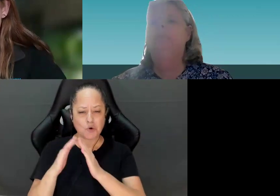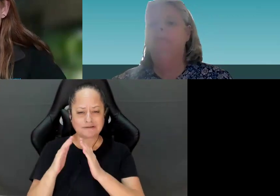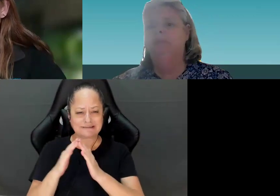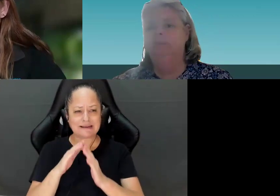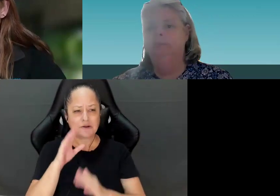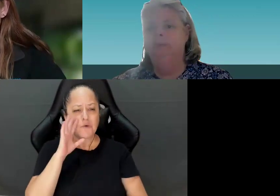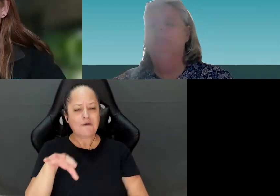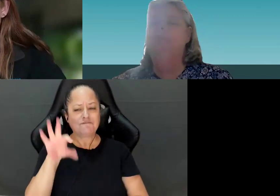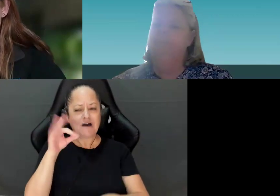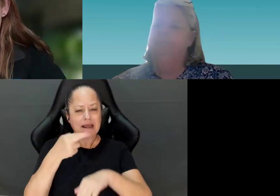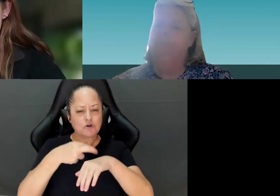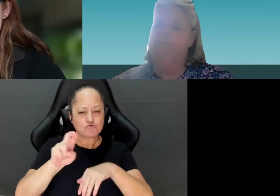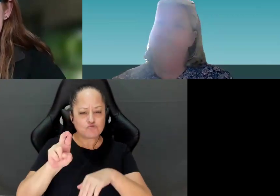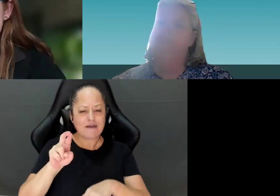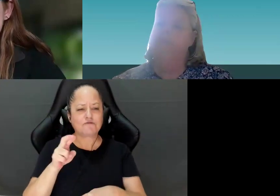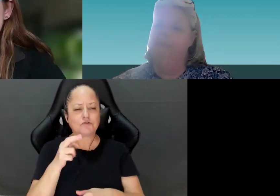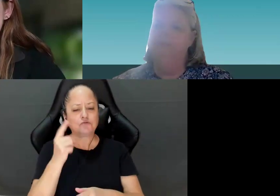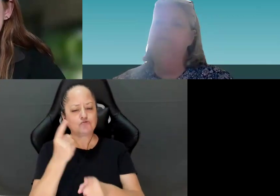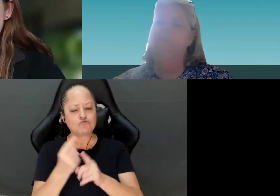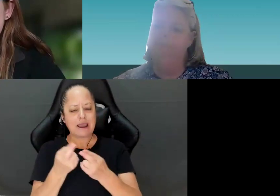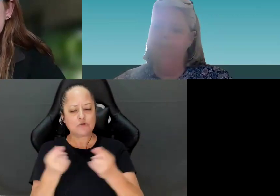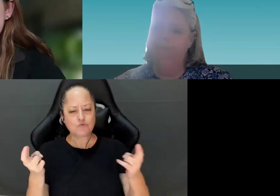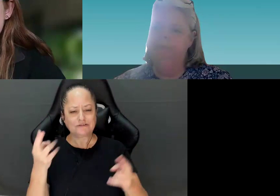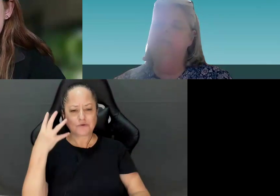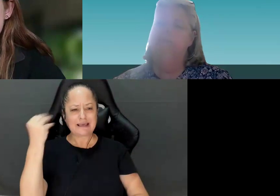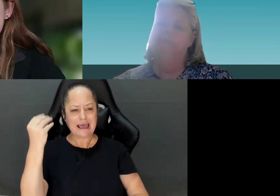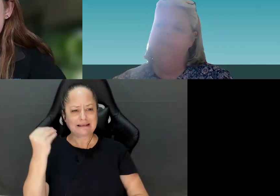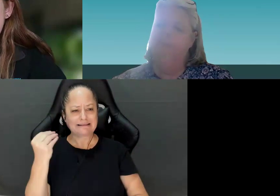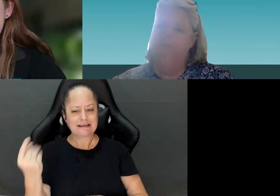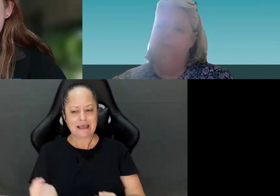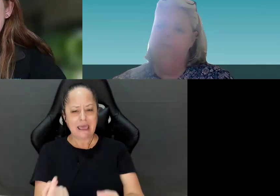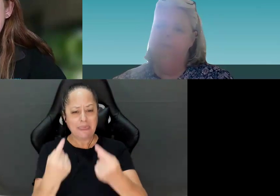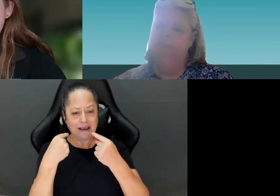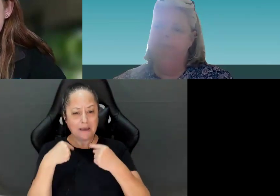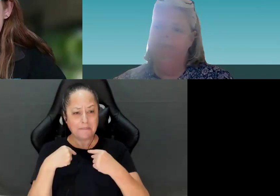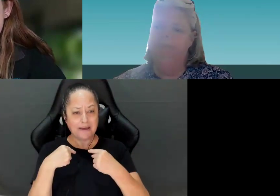find the right resources externally and then hopefully come back to us.